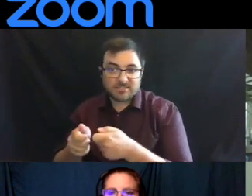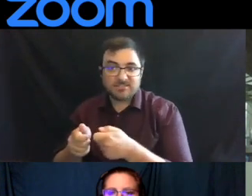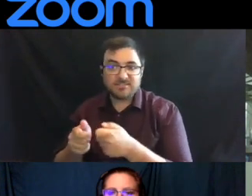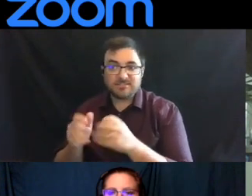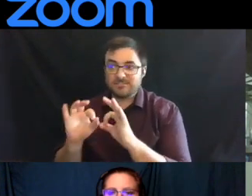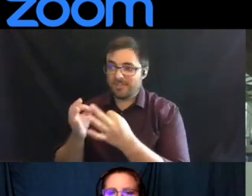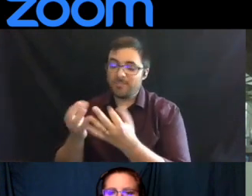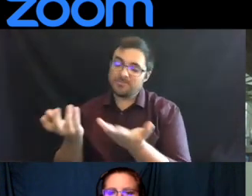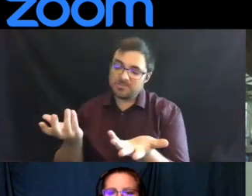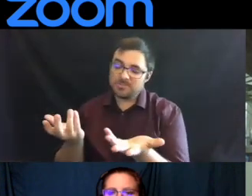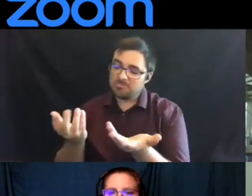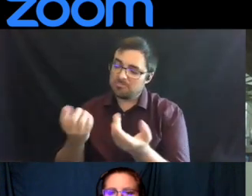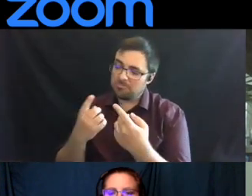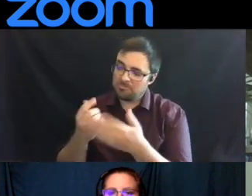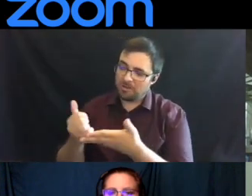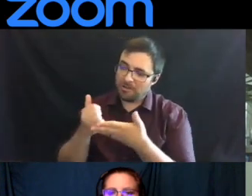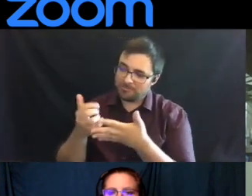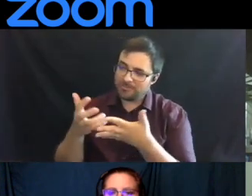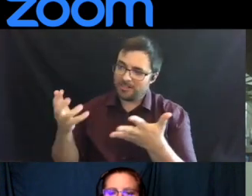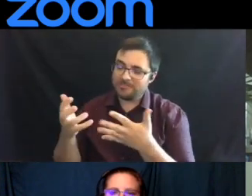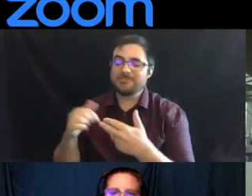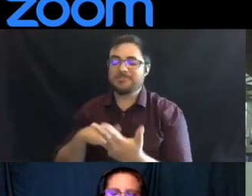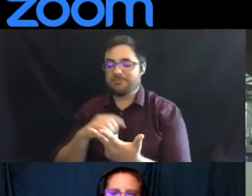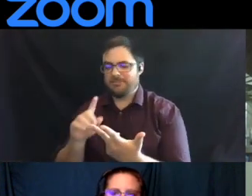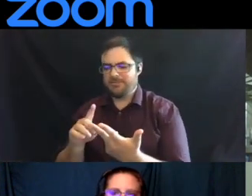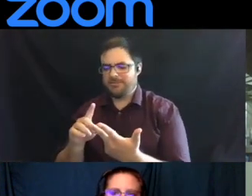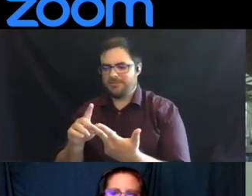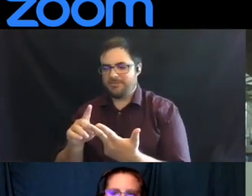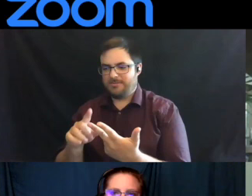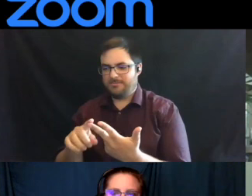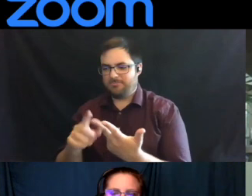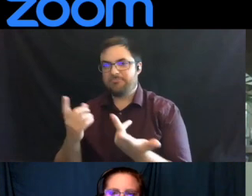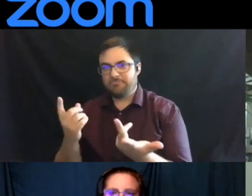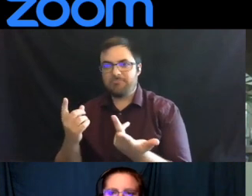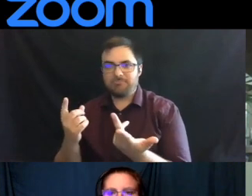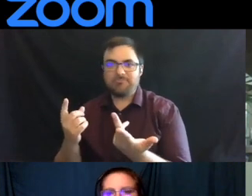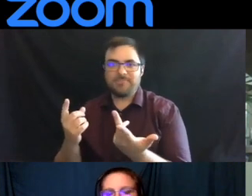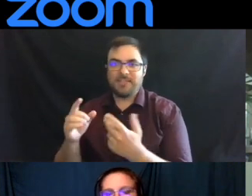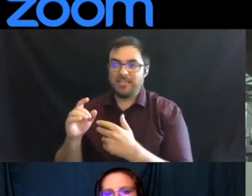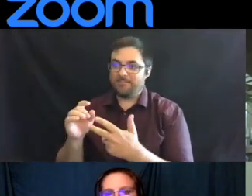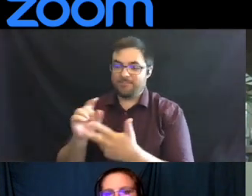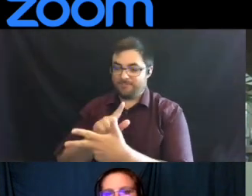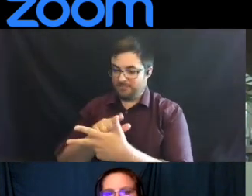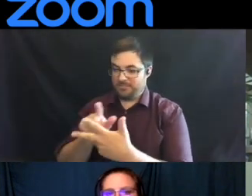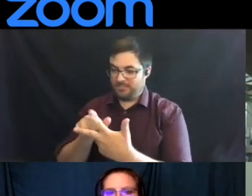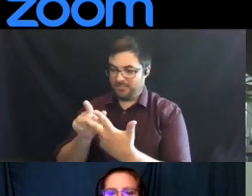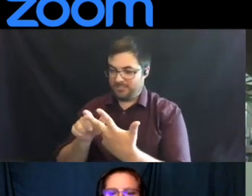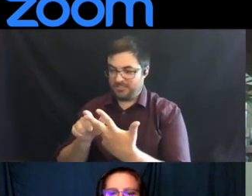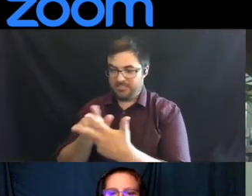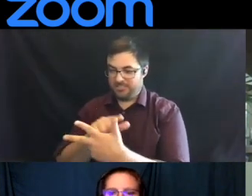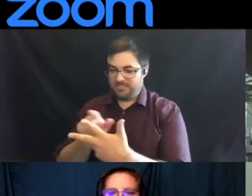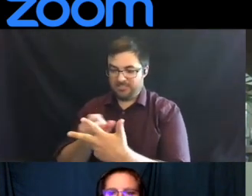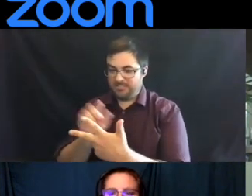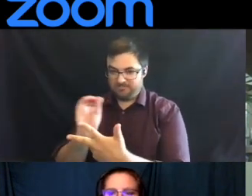very helpful and then if we can't reach a family either those two ways we have a letter